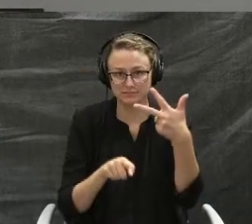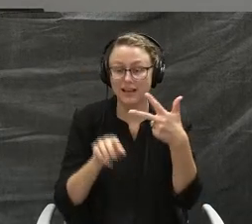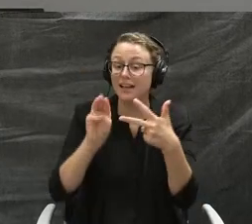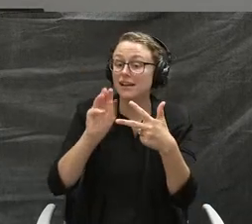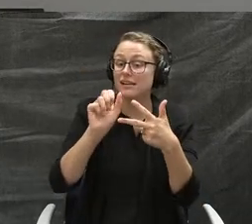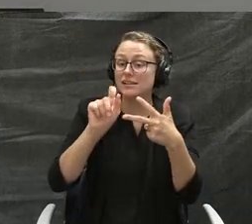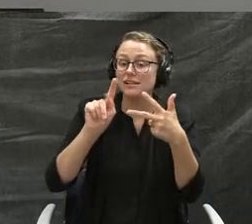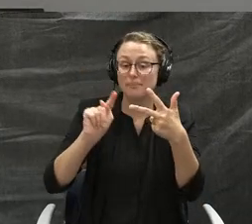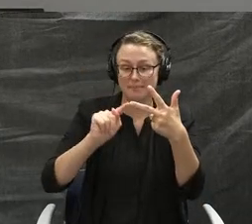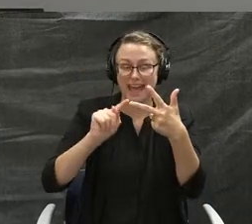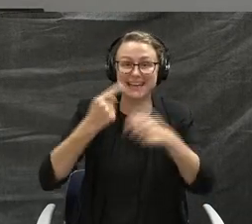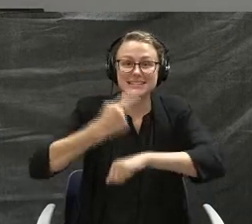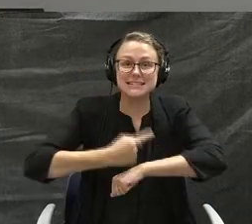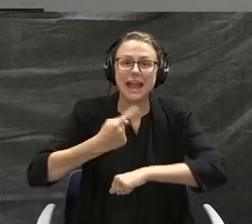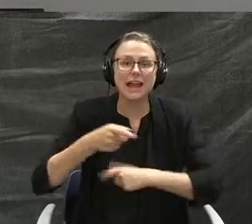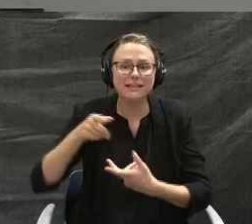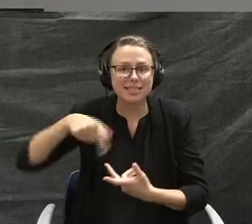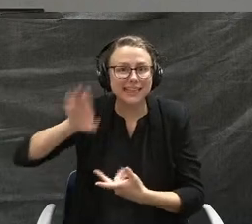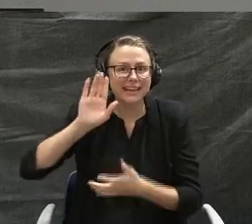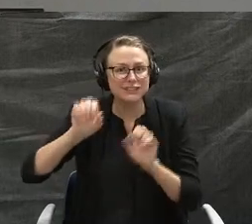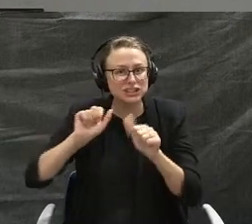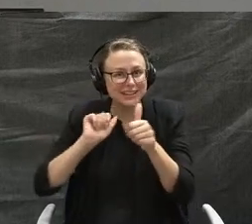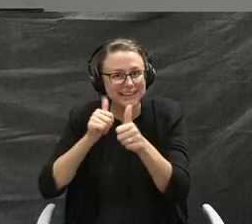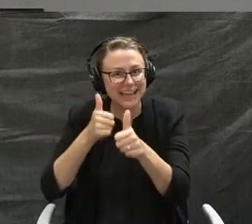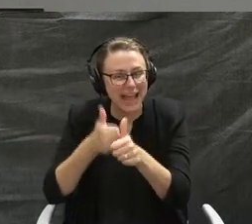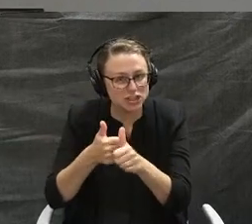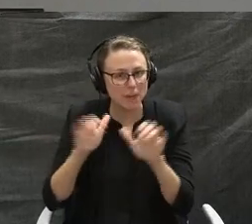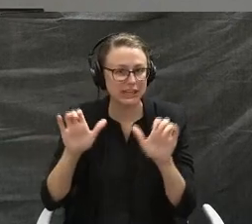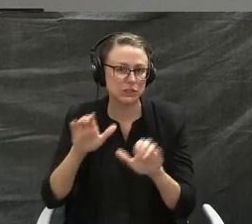catch up and they can do some assignments. So when we look at